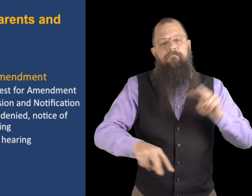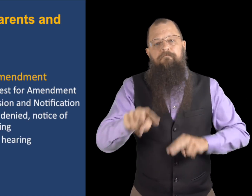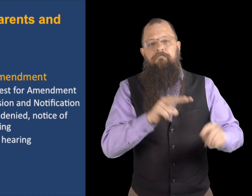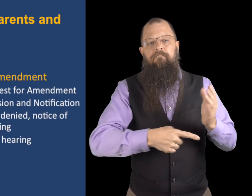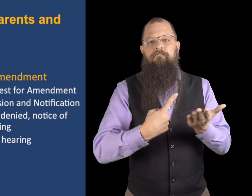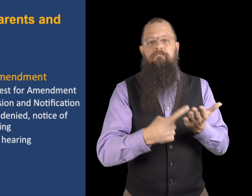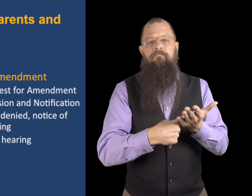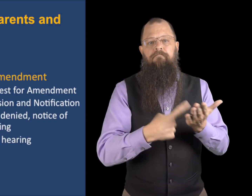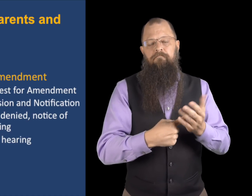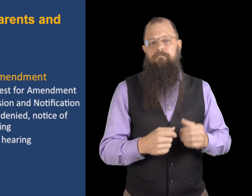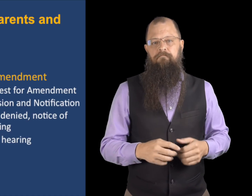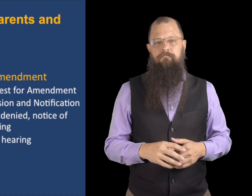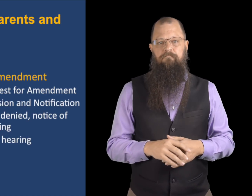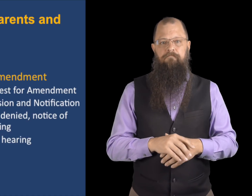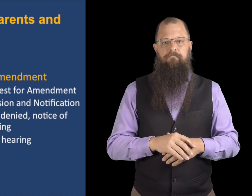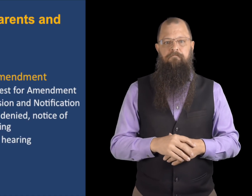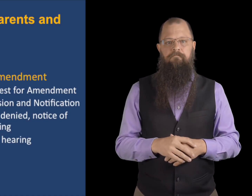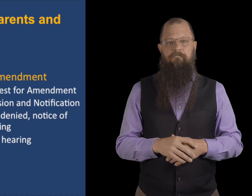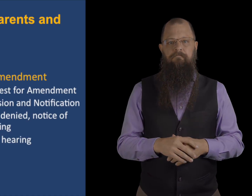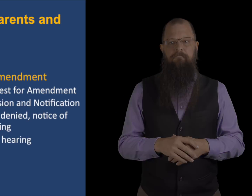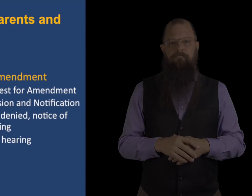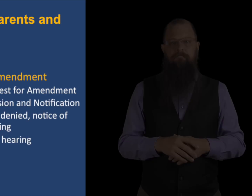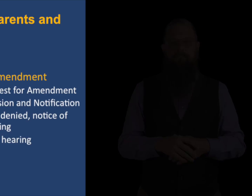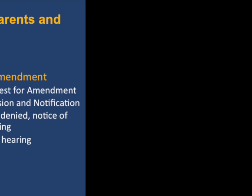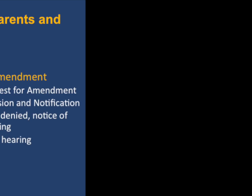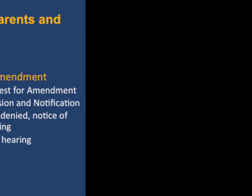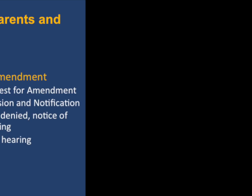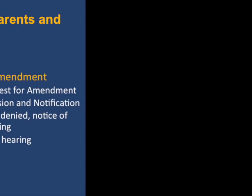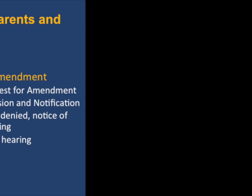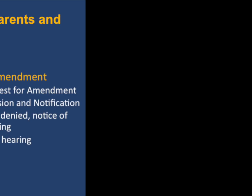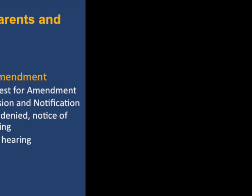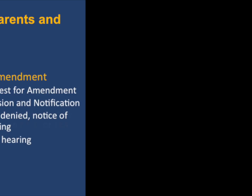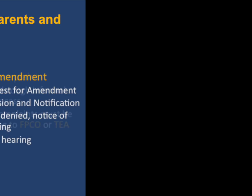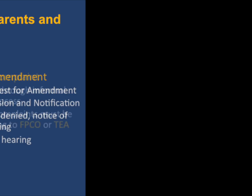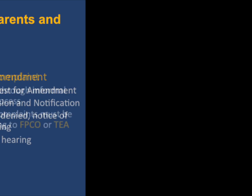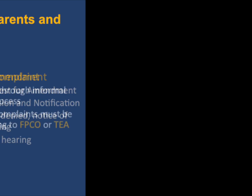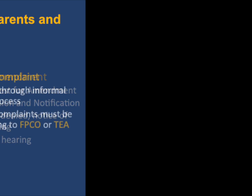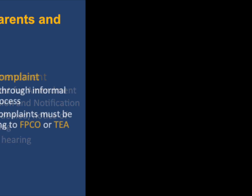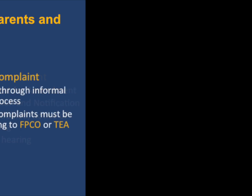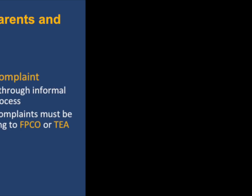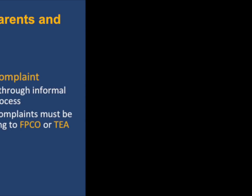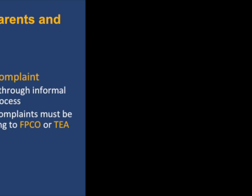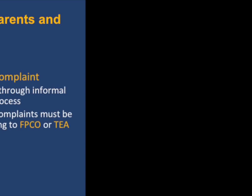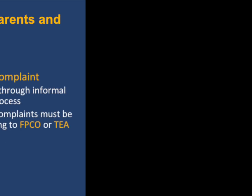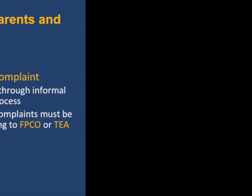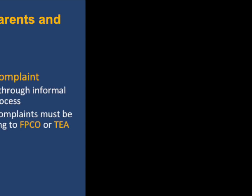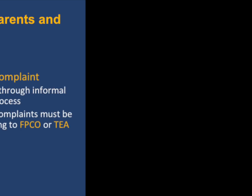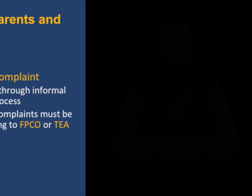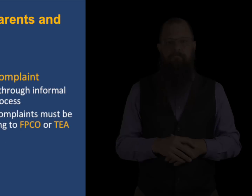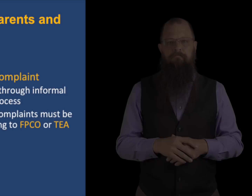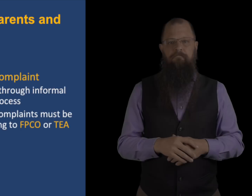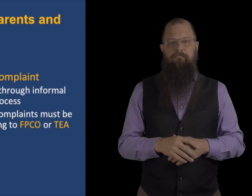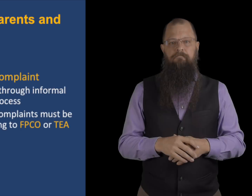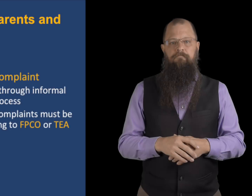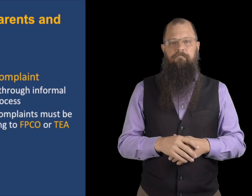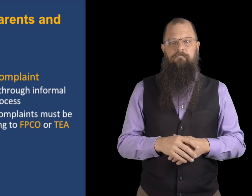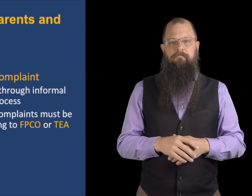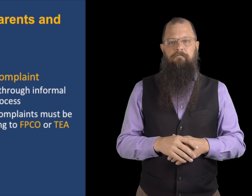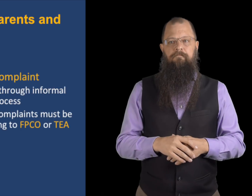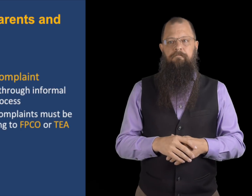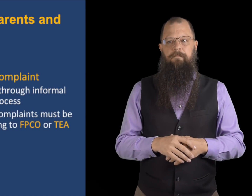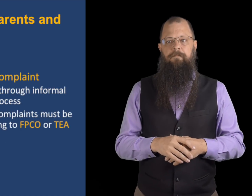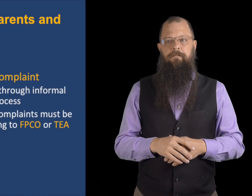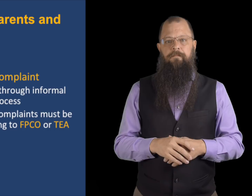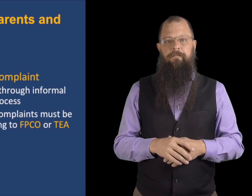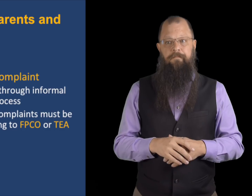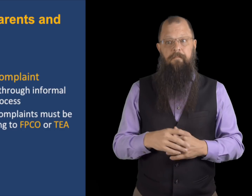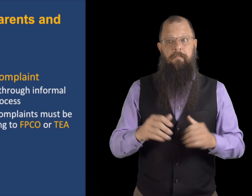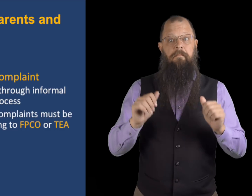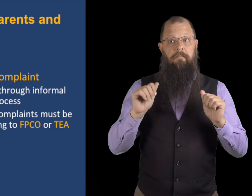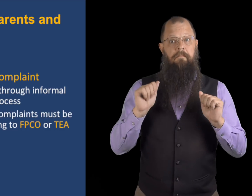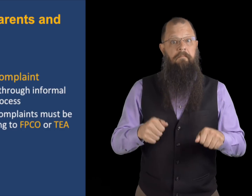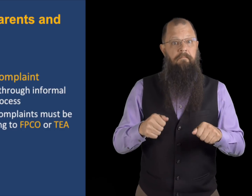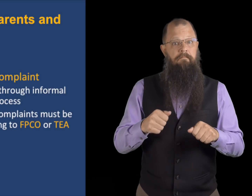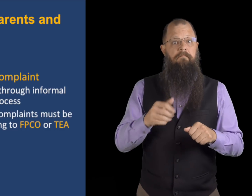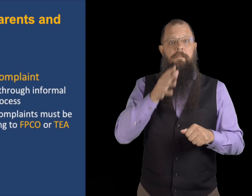hearing, meaning that TSD would host a hearing to review the file.